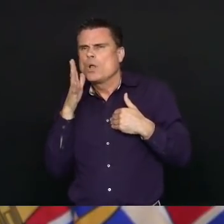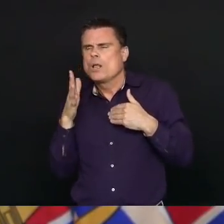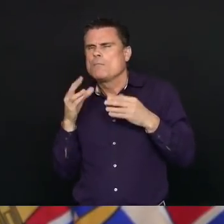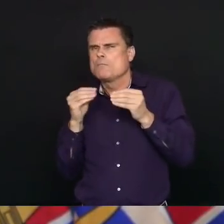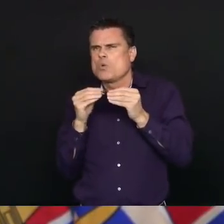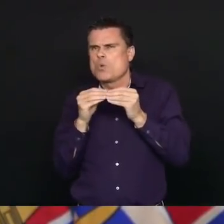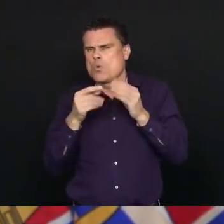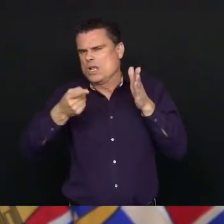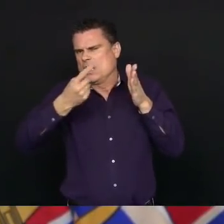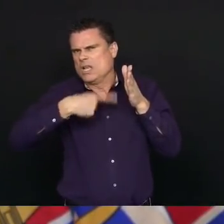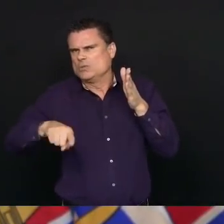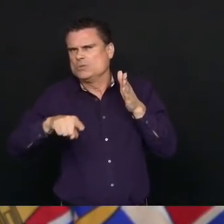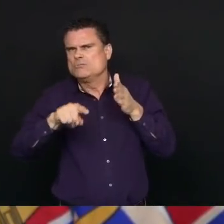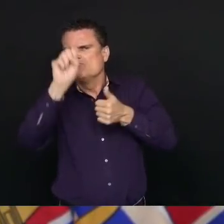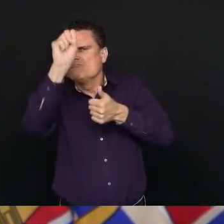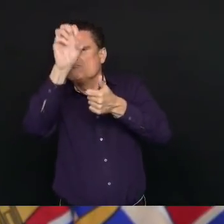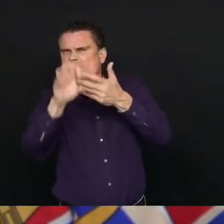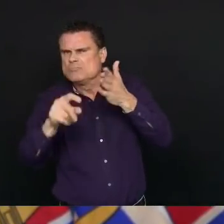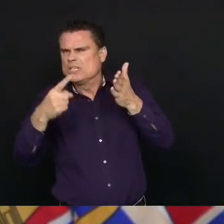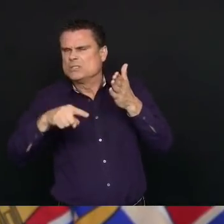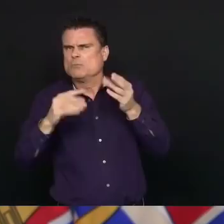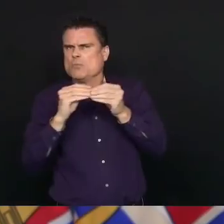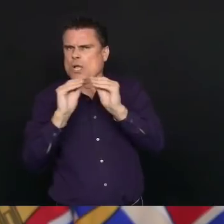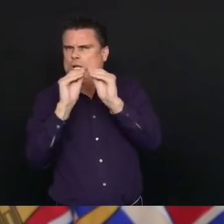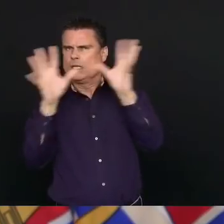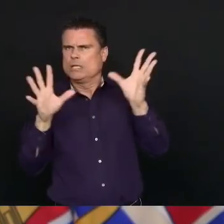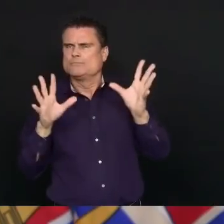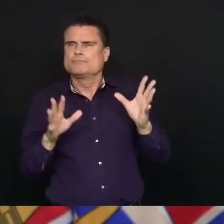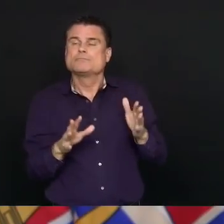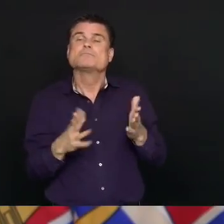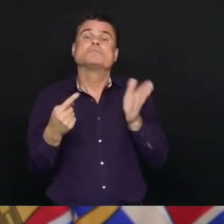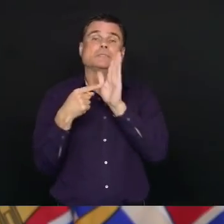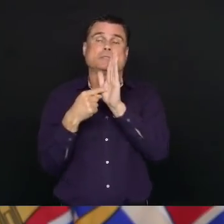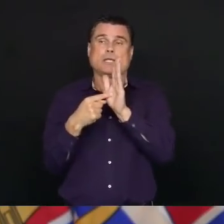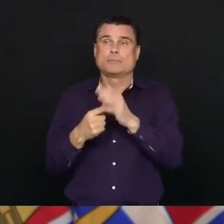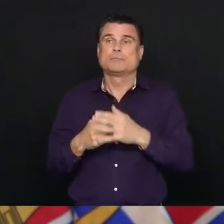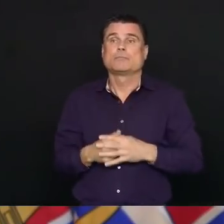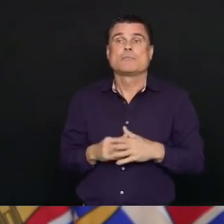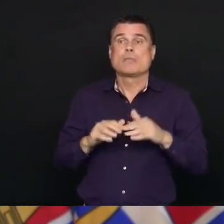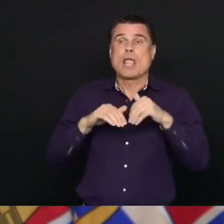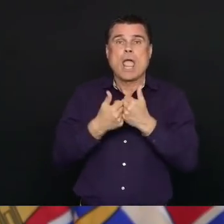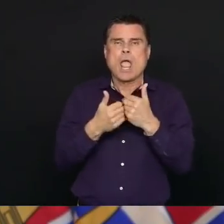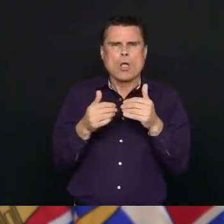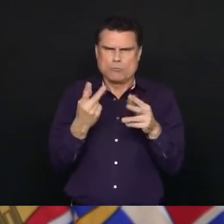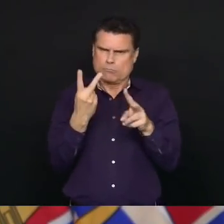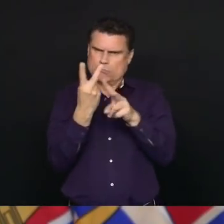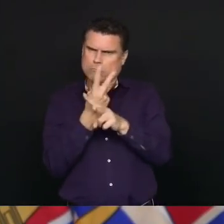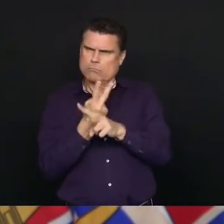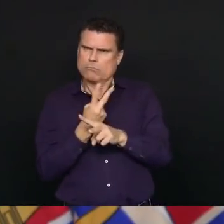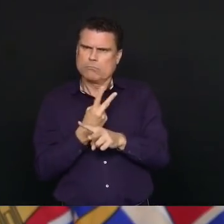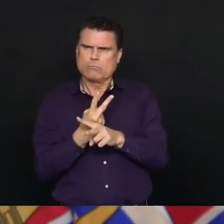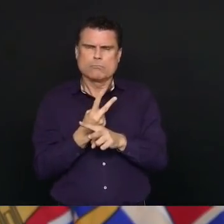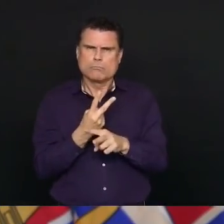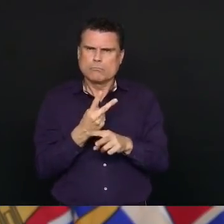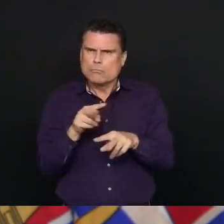where they showed using anonymous big data of cell phone use or cell phone tracking. They could tell how much people were